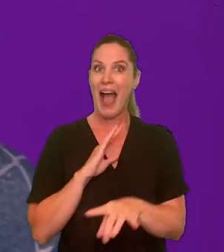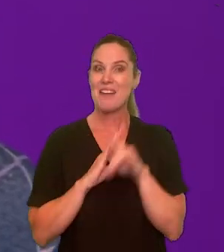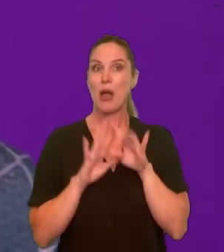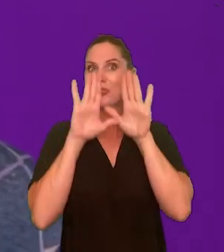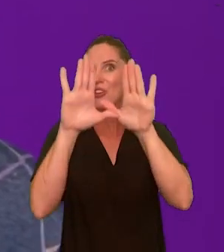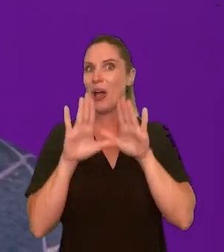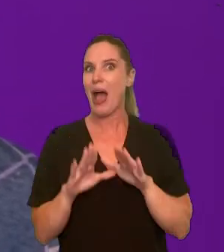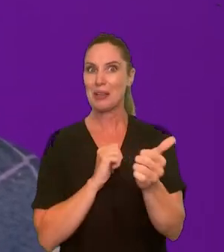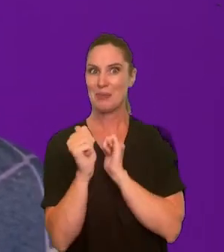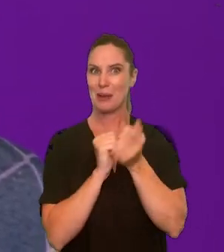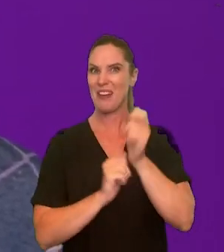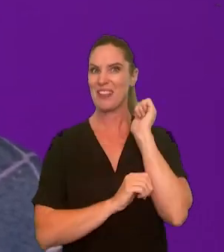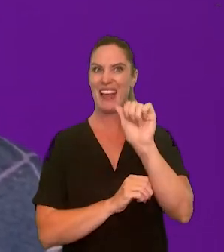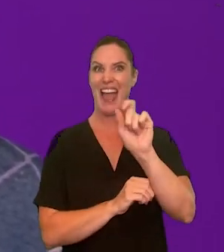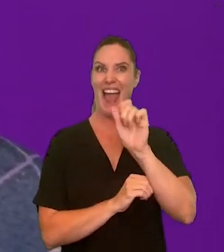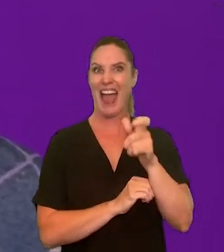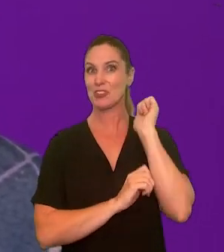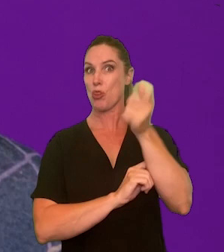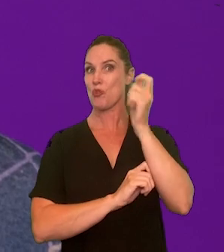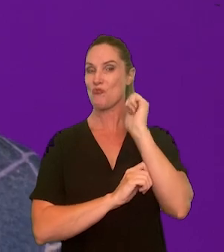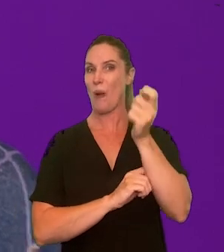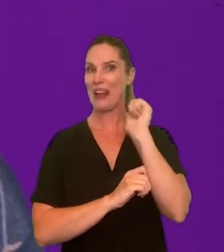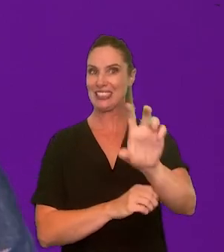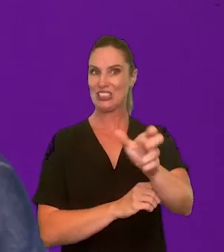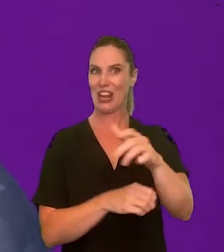on Youtube. It's so good that I just have to show you it right now.